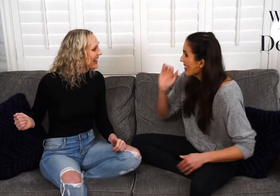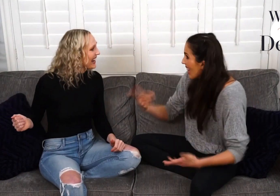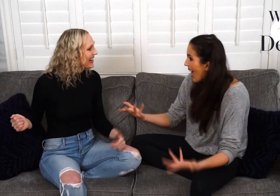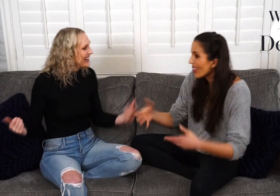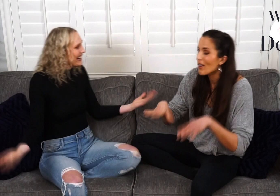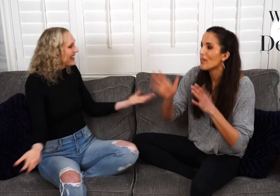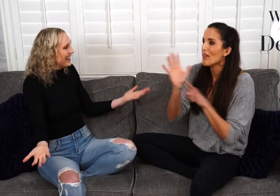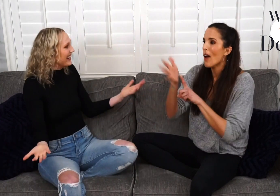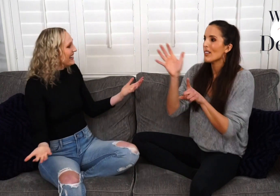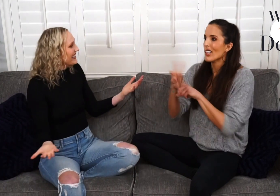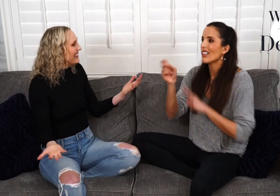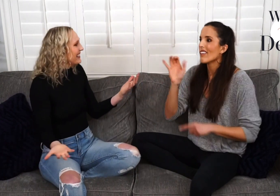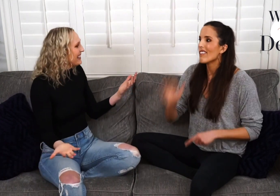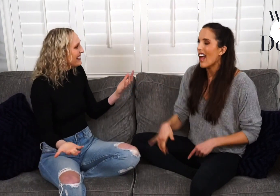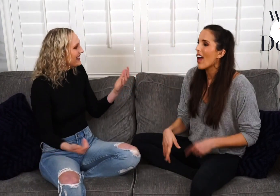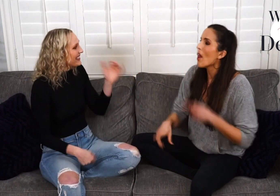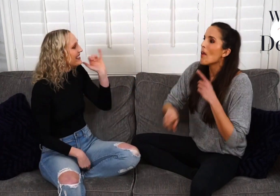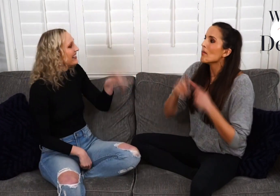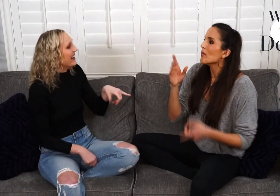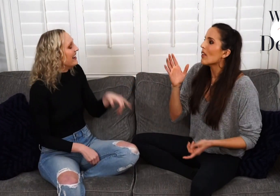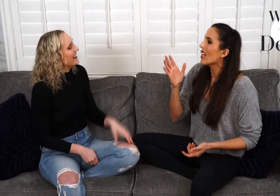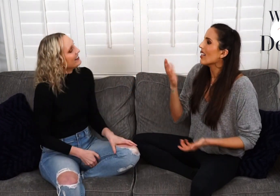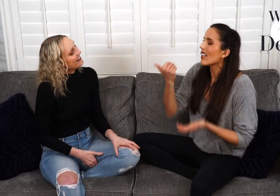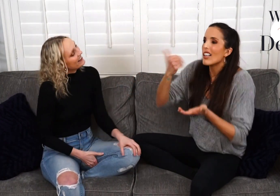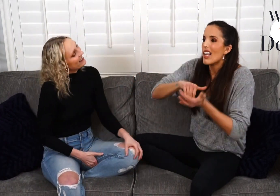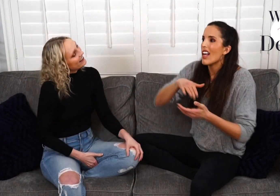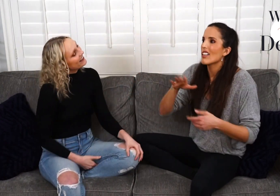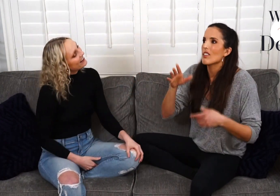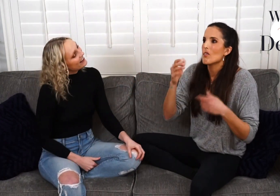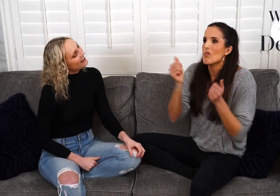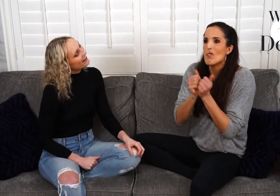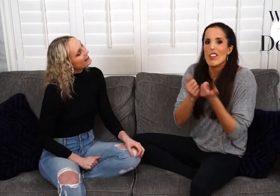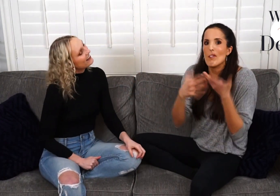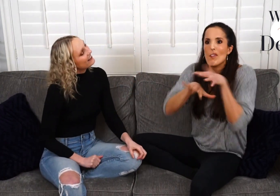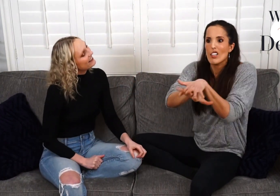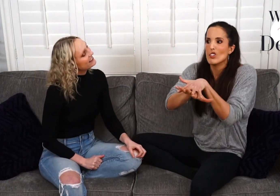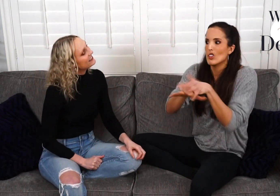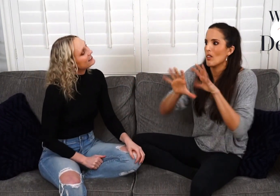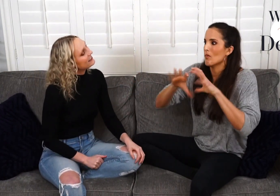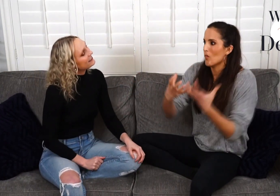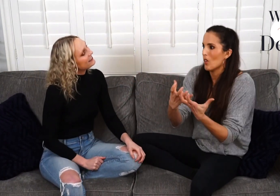Exactly. But again, with the mainstream